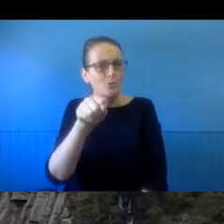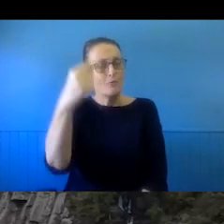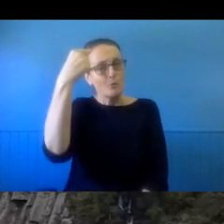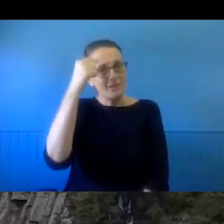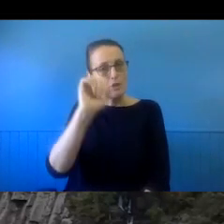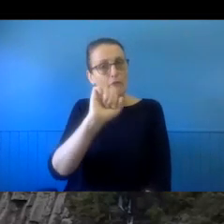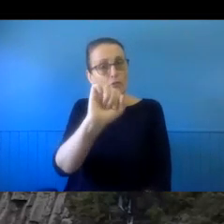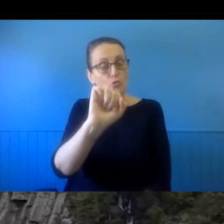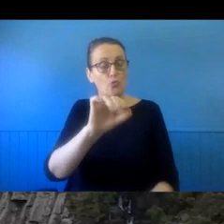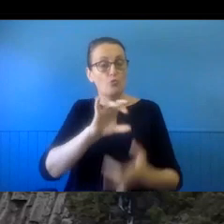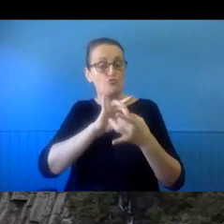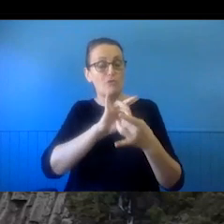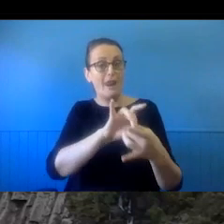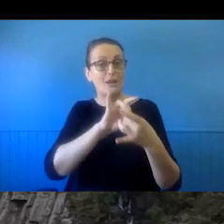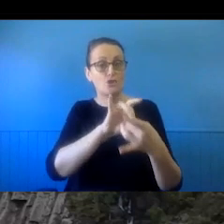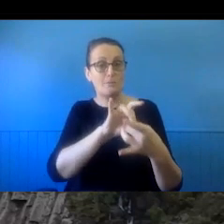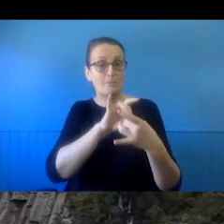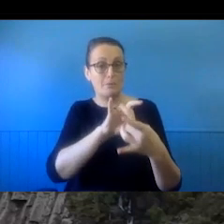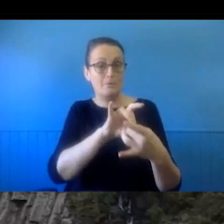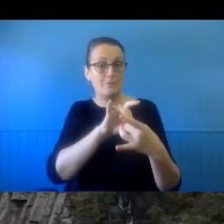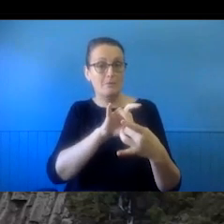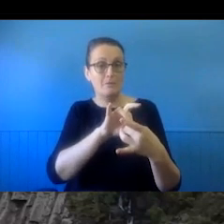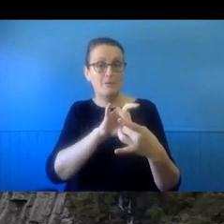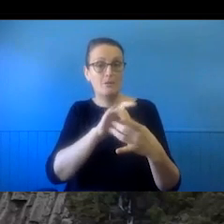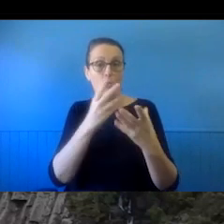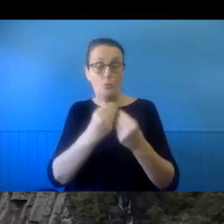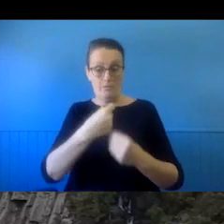personally, and also, perhaps, when your collective organisation, what's